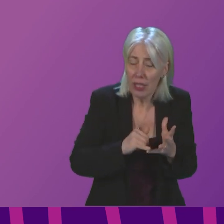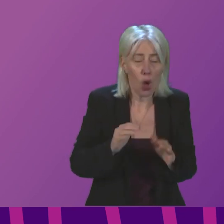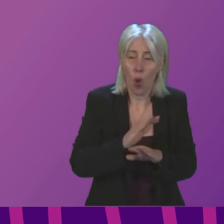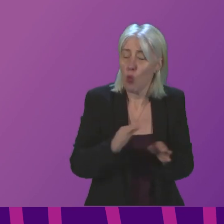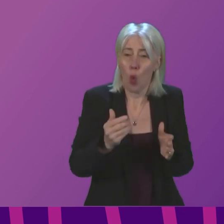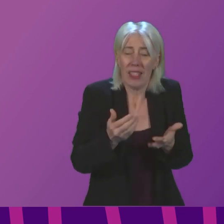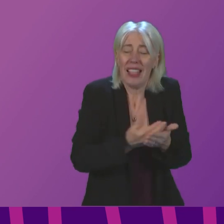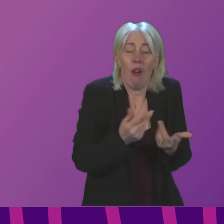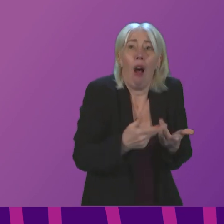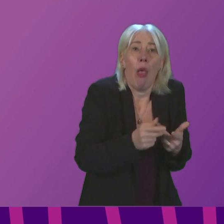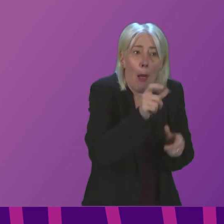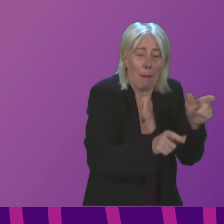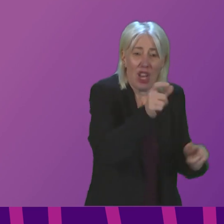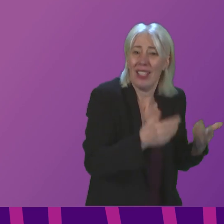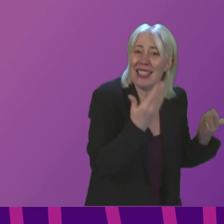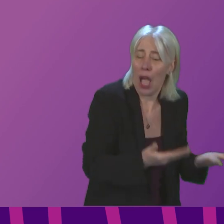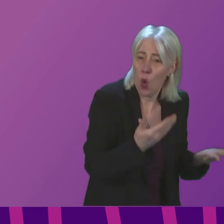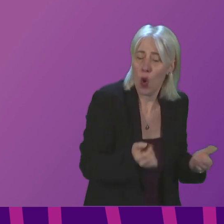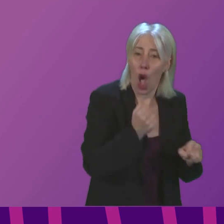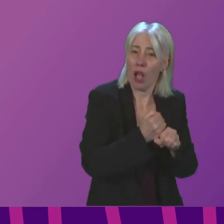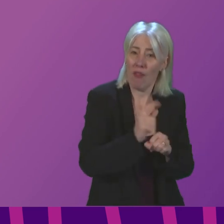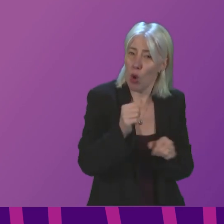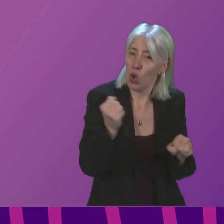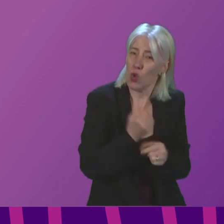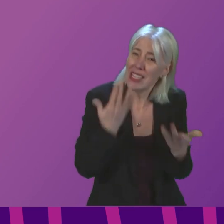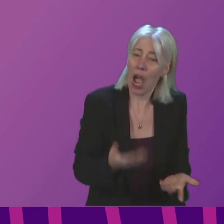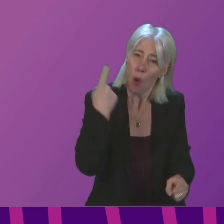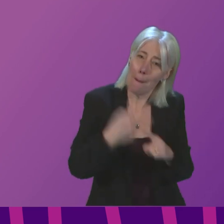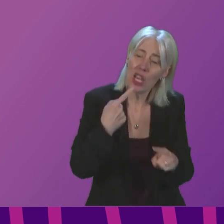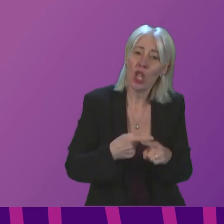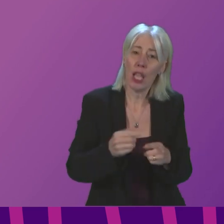right now? What is the Government doing immediately to prevent such terrible and tragic deaths